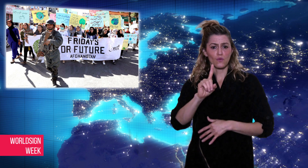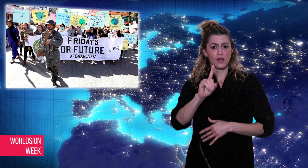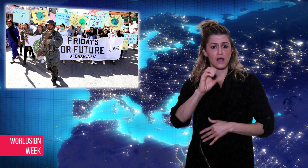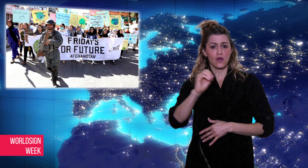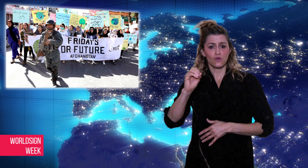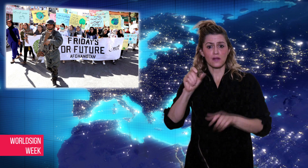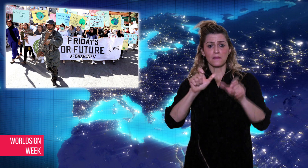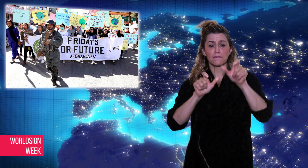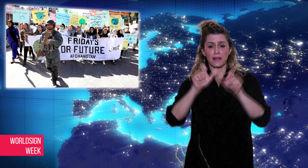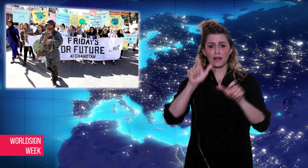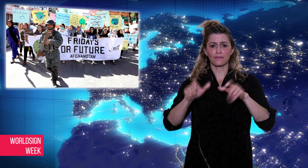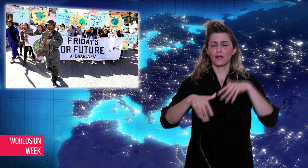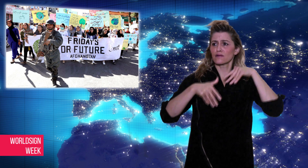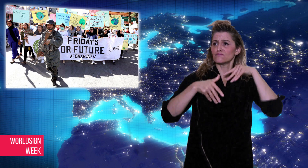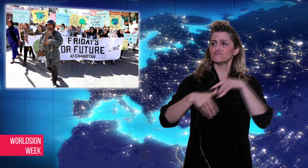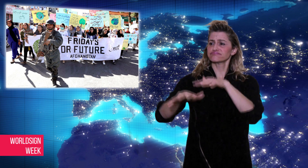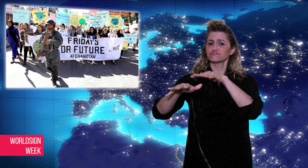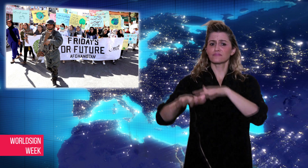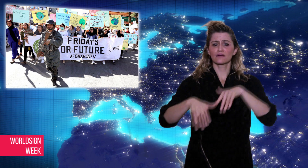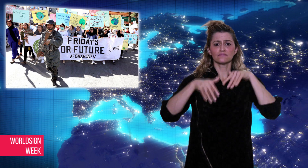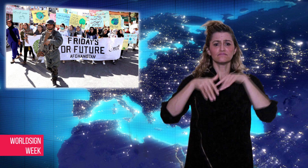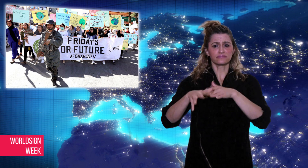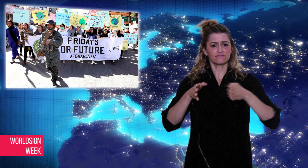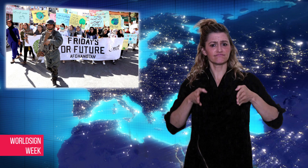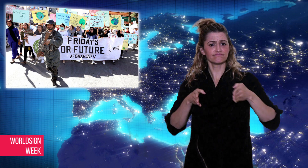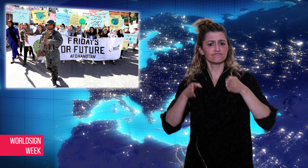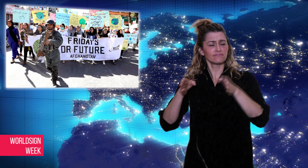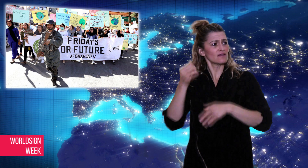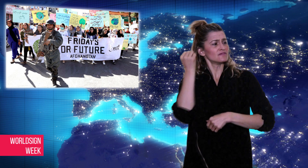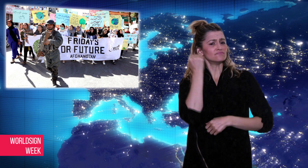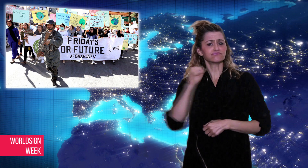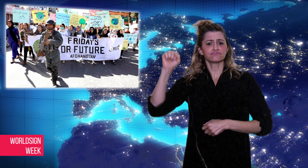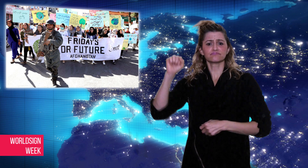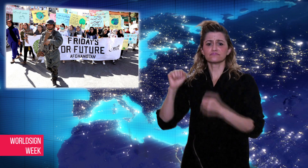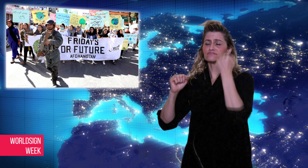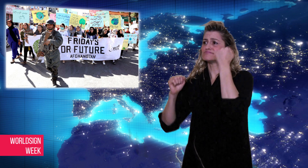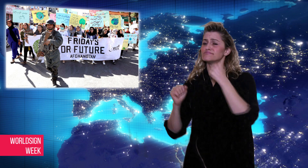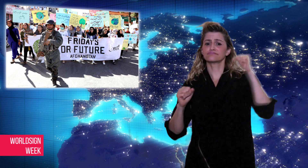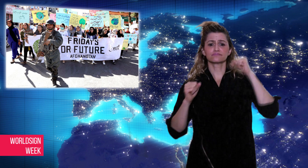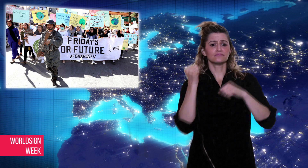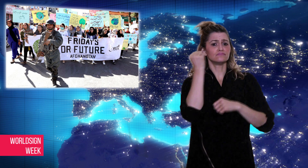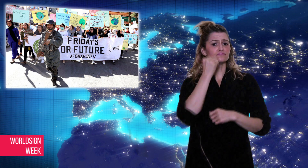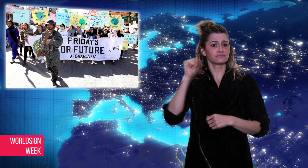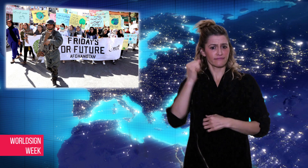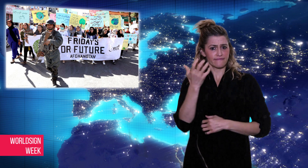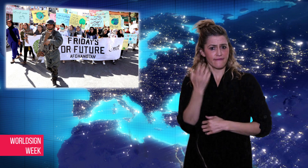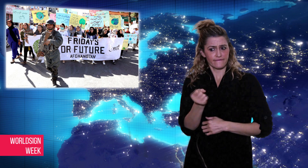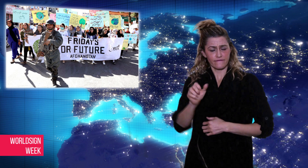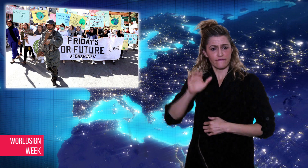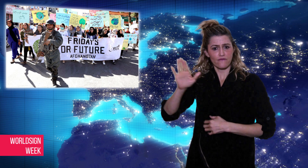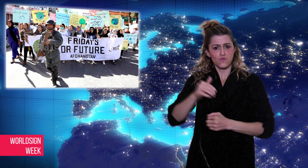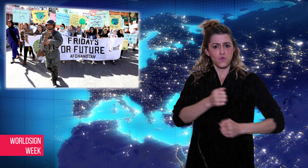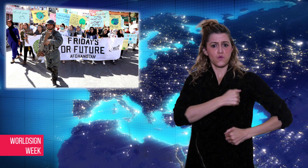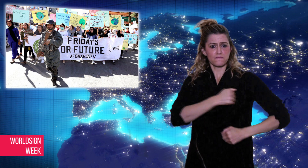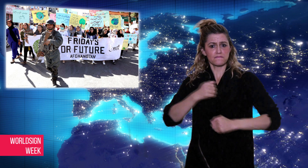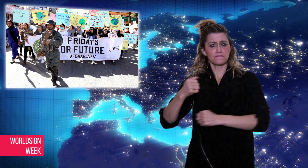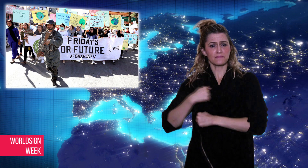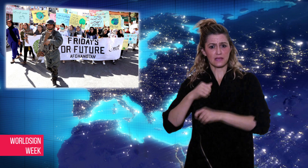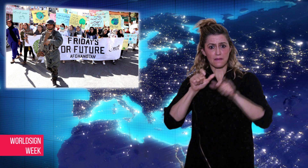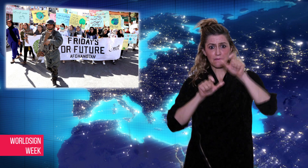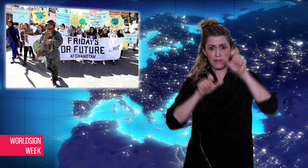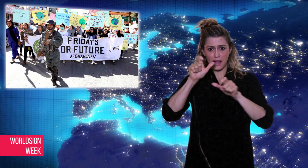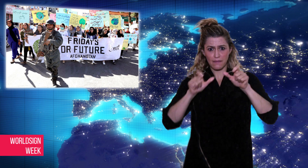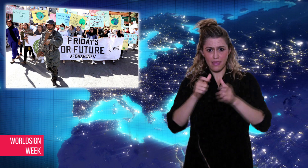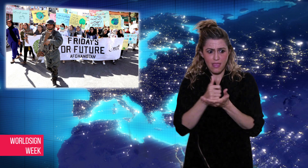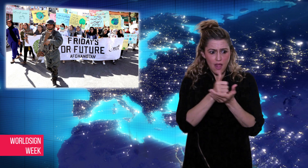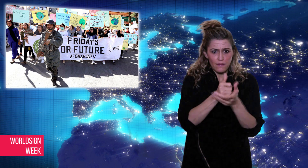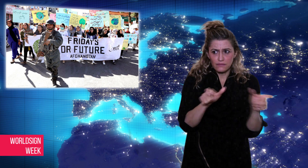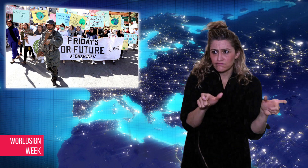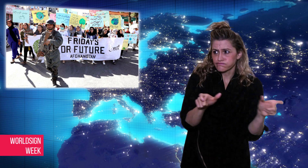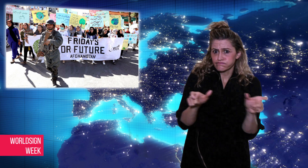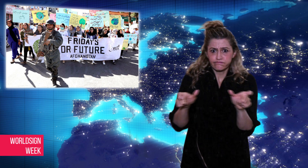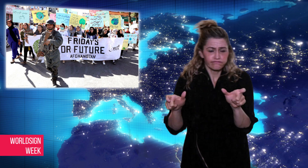the streets, and were protected by armoured